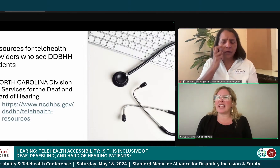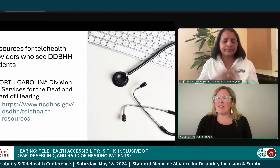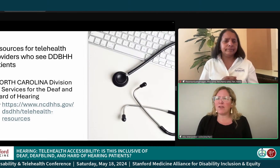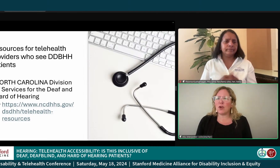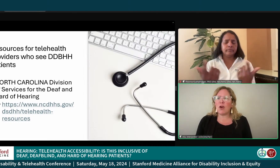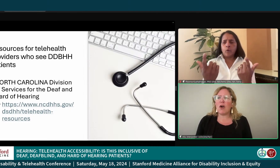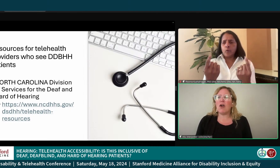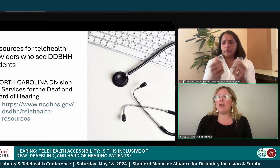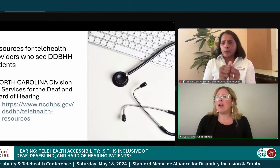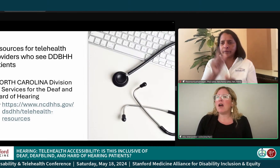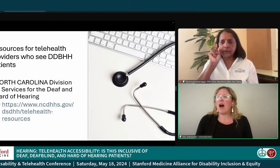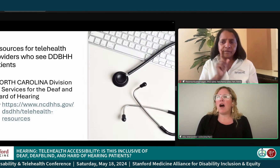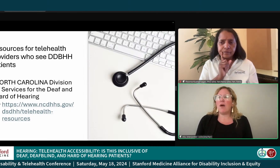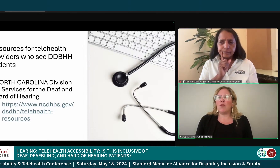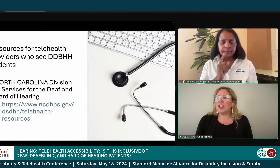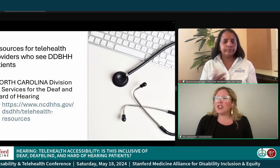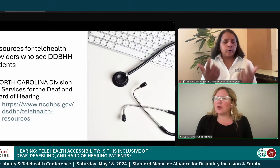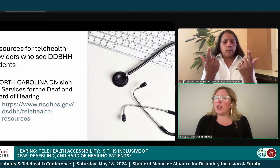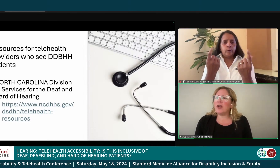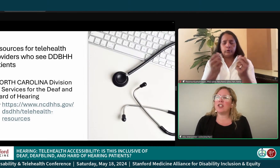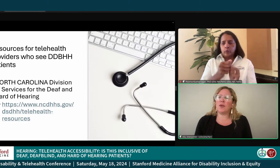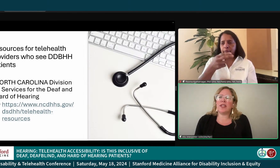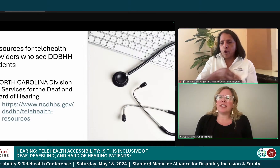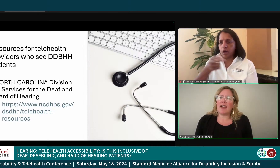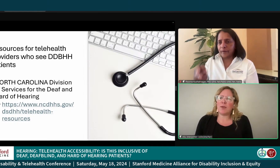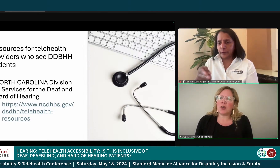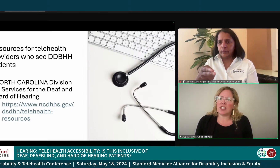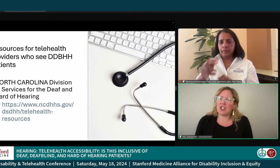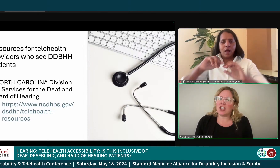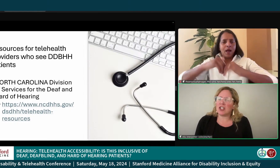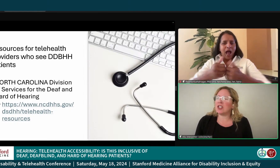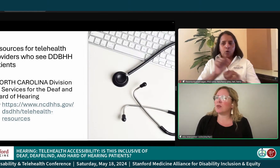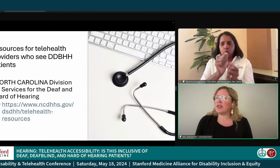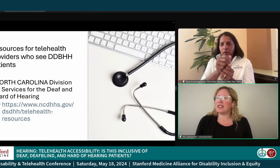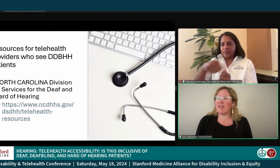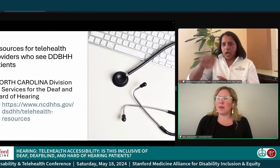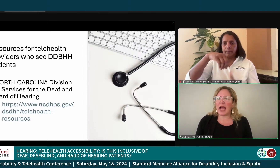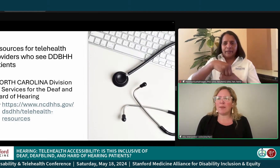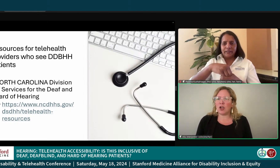several, what you can do with a deaf person, suggestions with a deaf blind